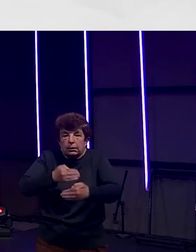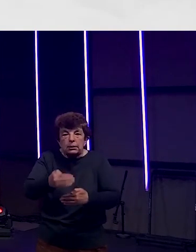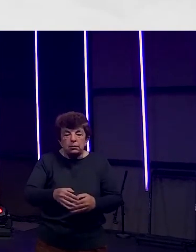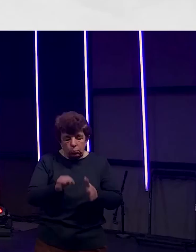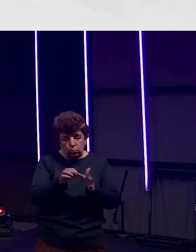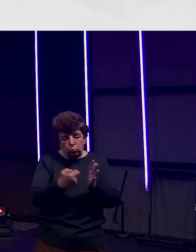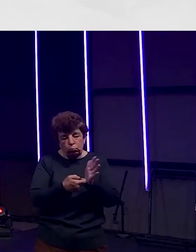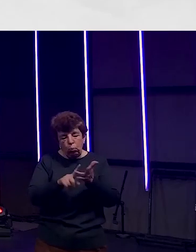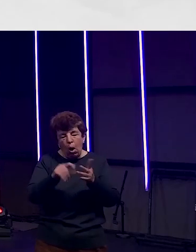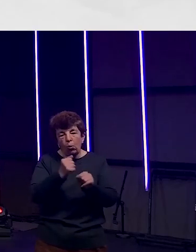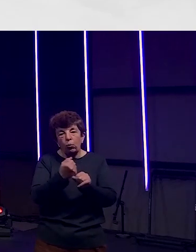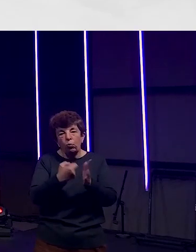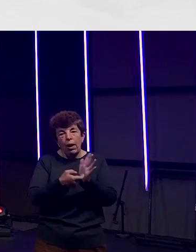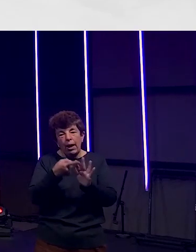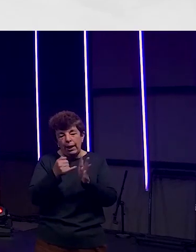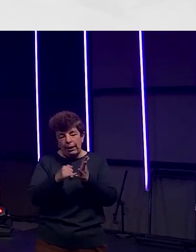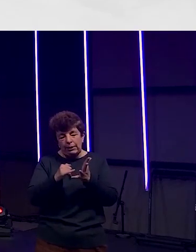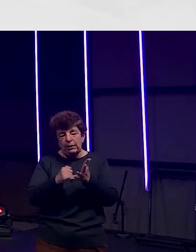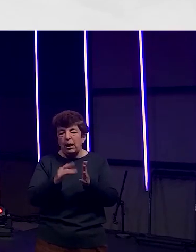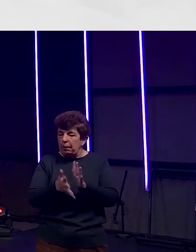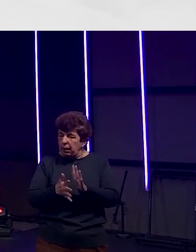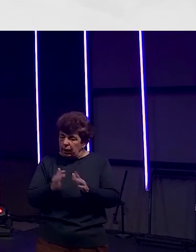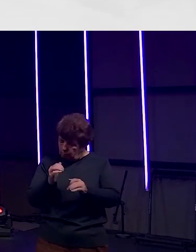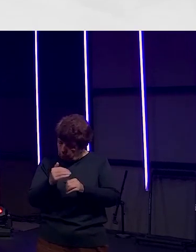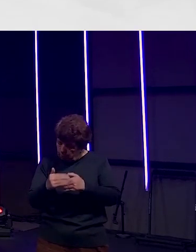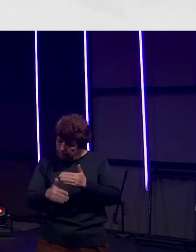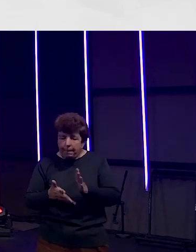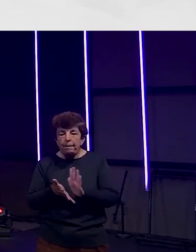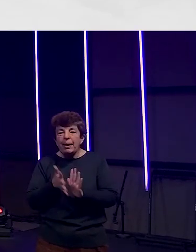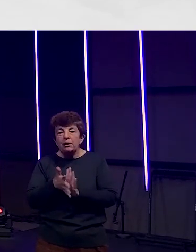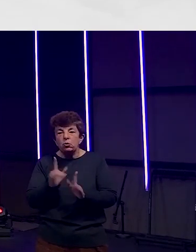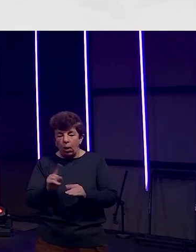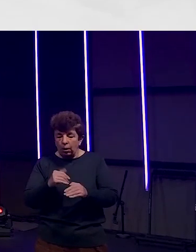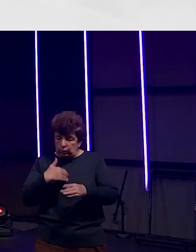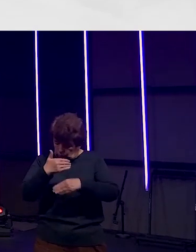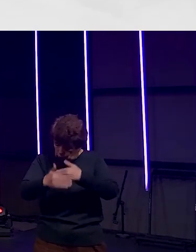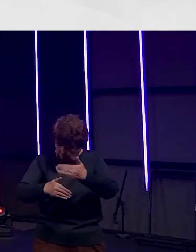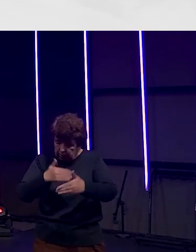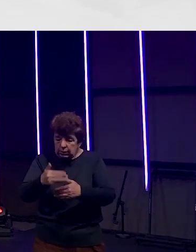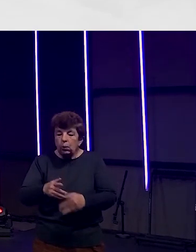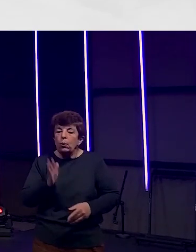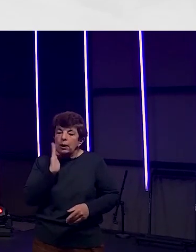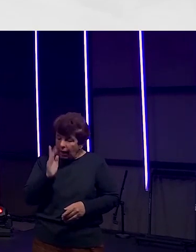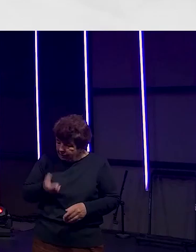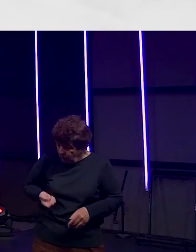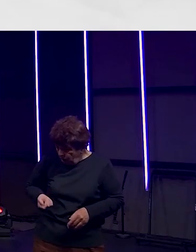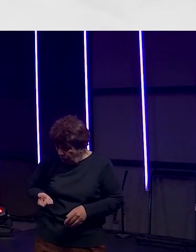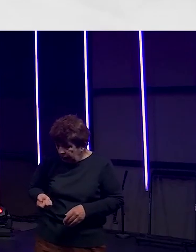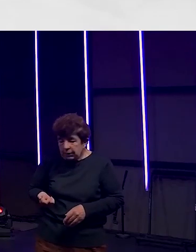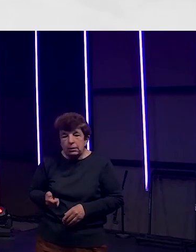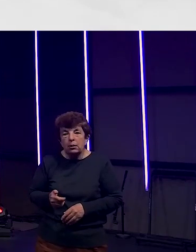Progress always means change. When we have a light on a journey or a GPS, we are talking about